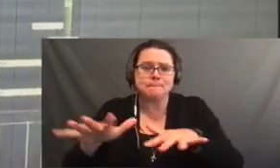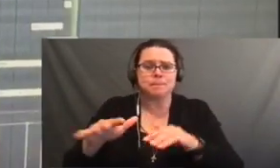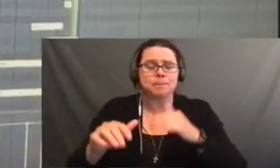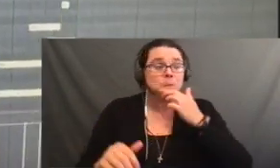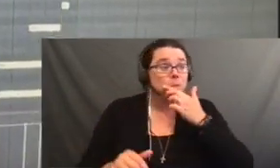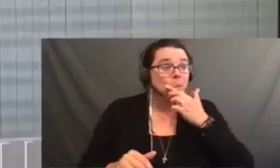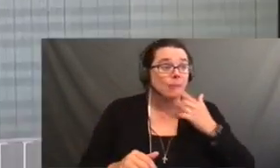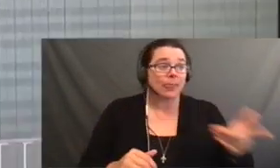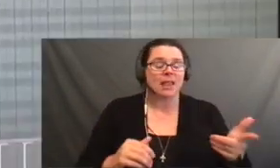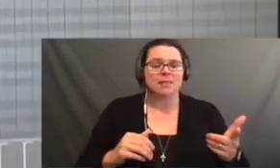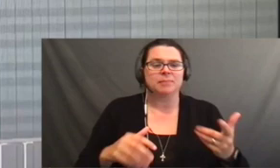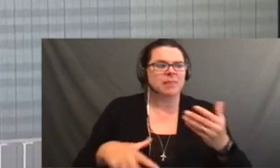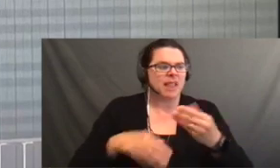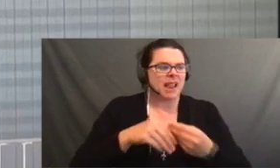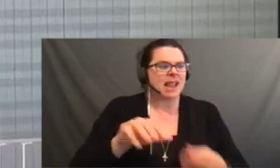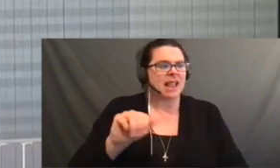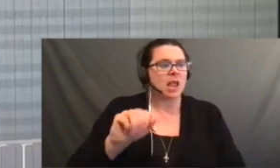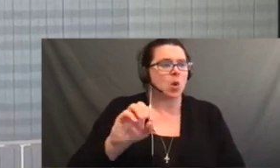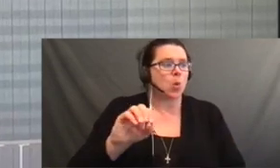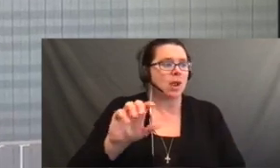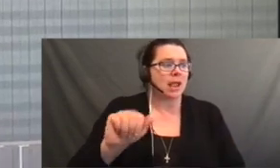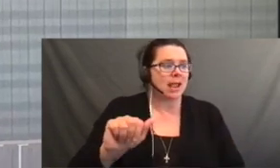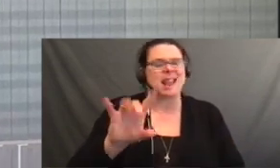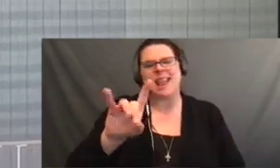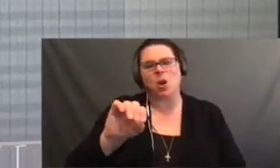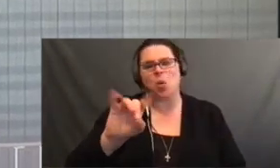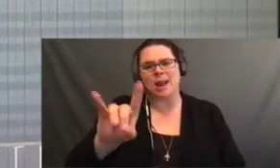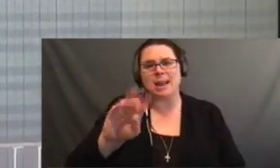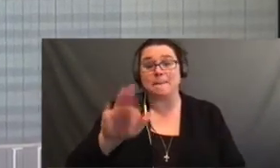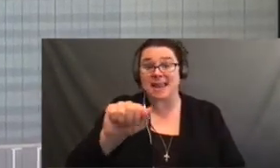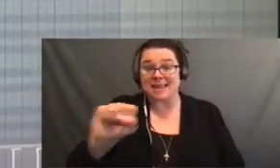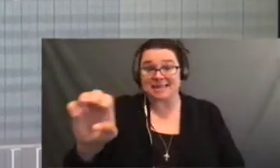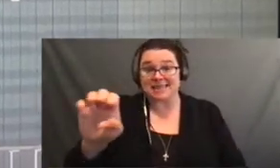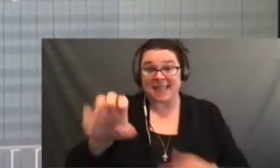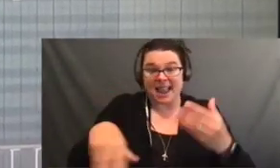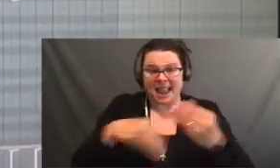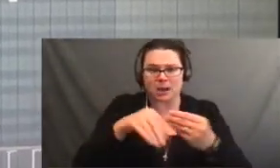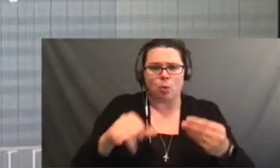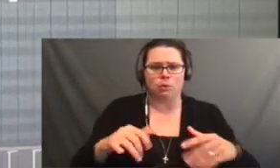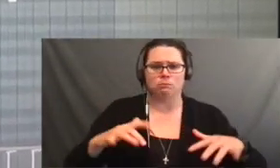So I added an 808, a bass sound to it and this is what it sounds like.